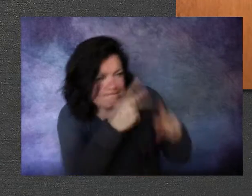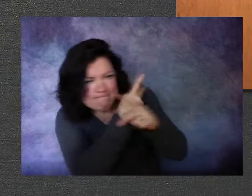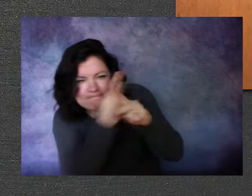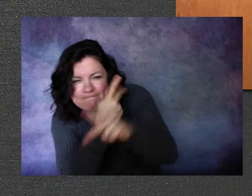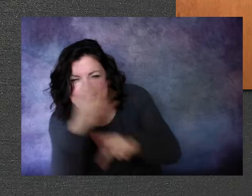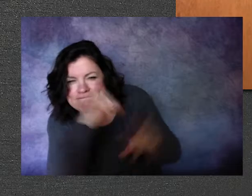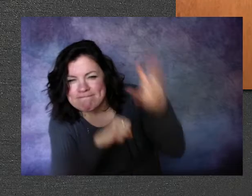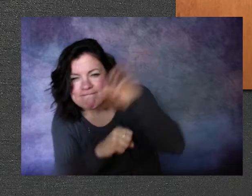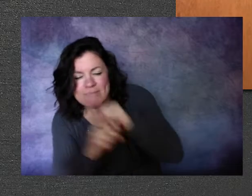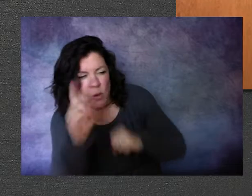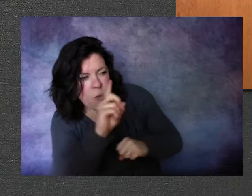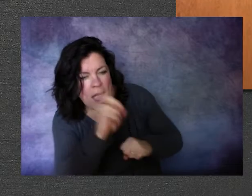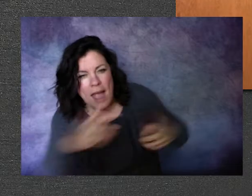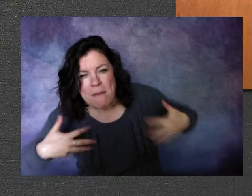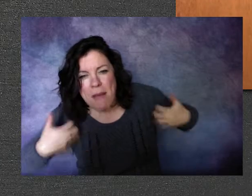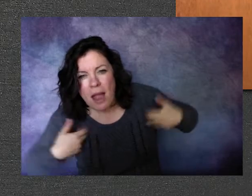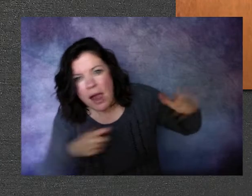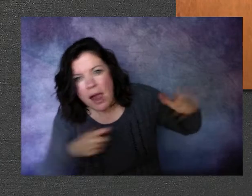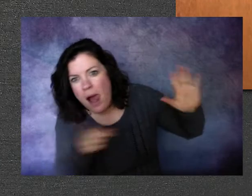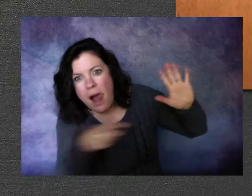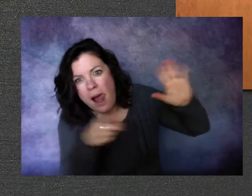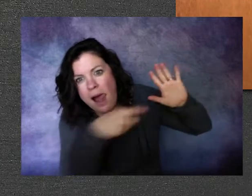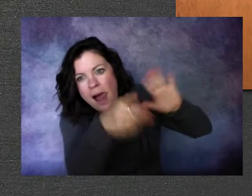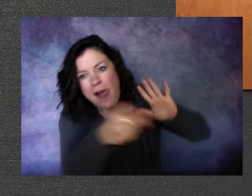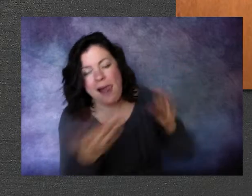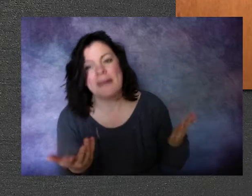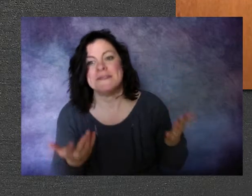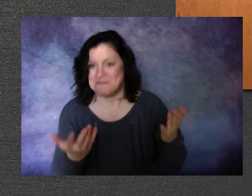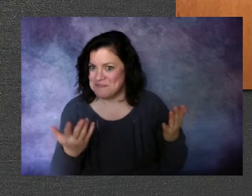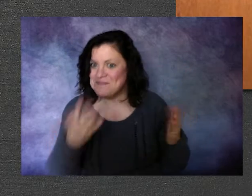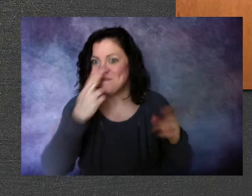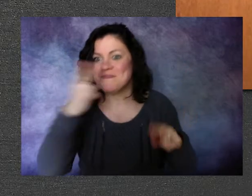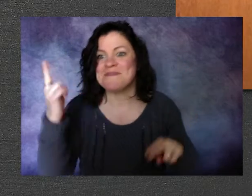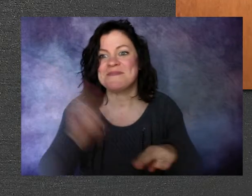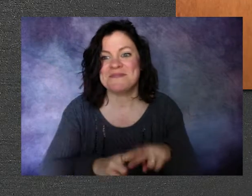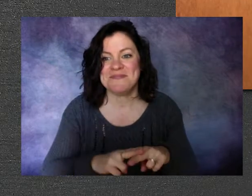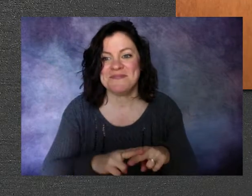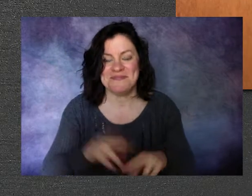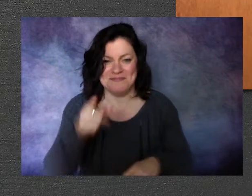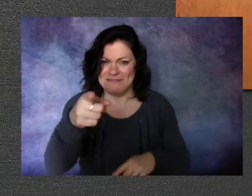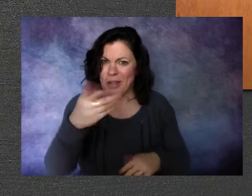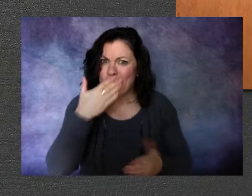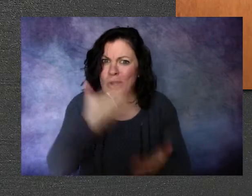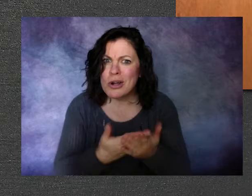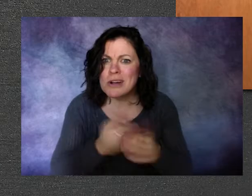That silly monkey was just out exploring everywhere! You friends, did an awesome job too!